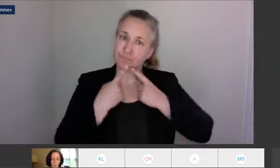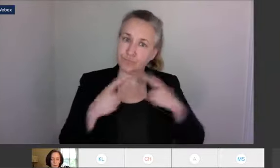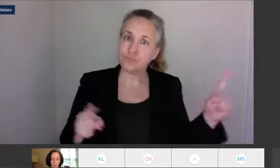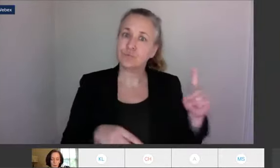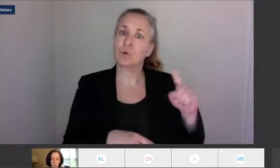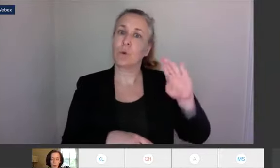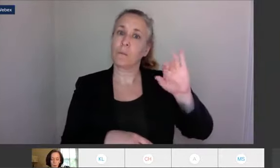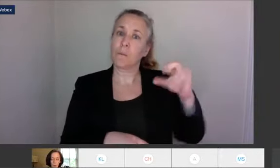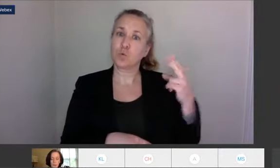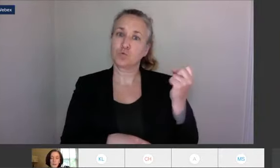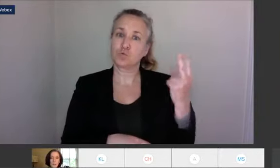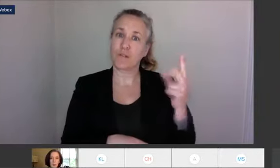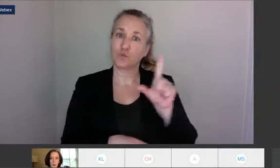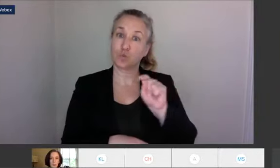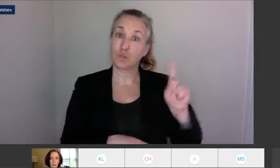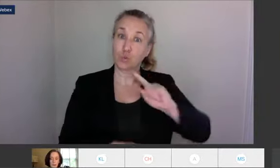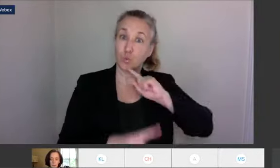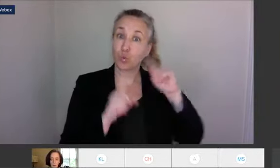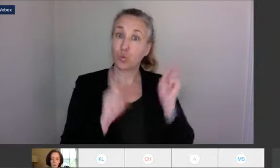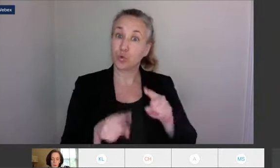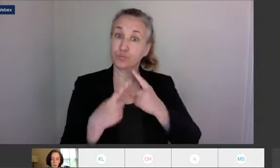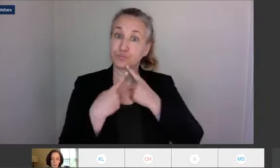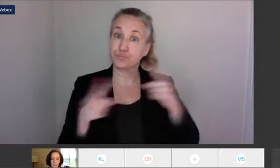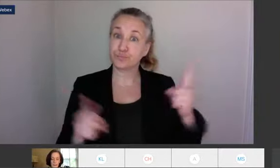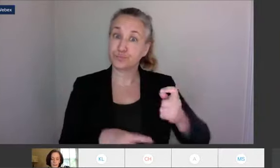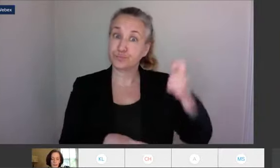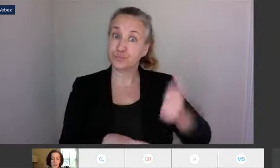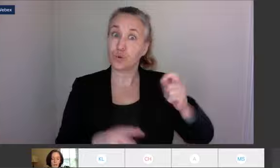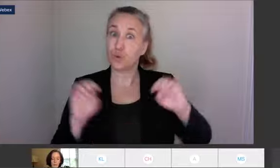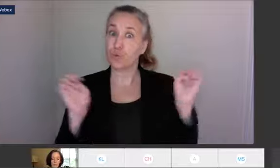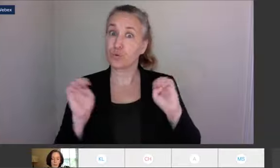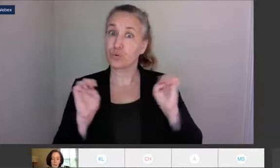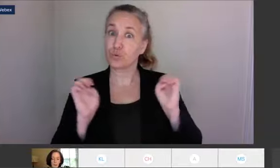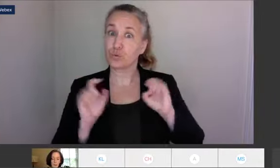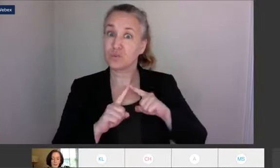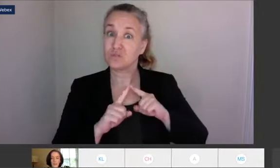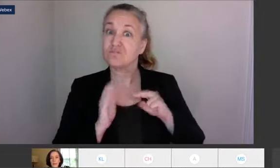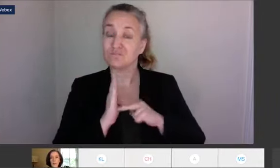2020 order declaring a judicial emergency the population in the